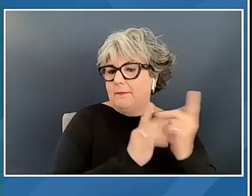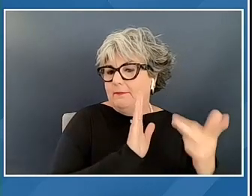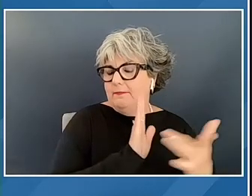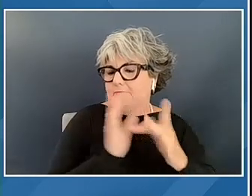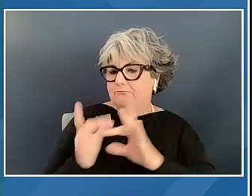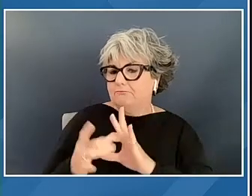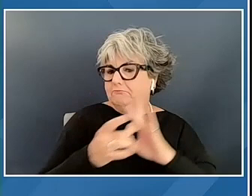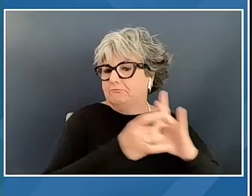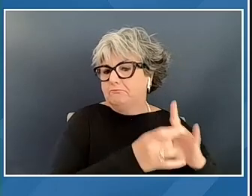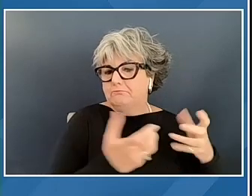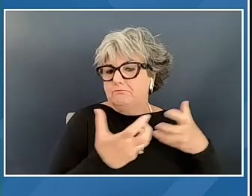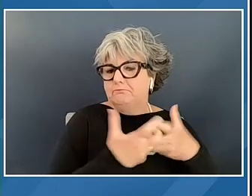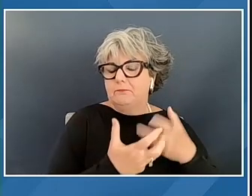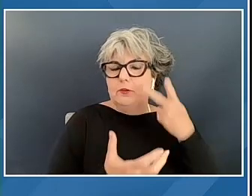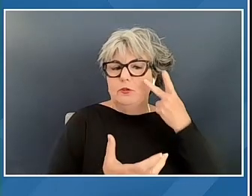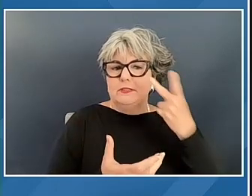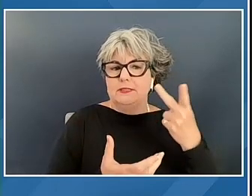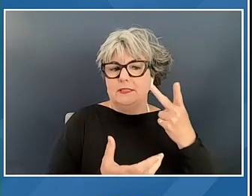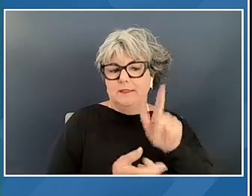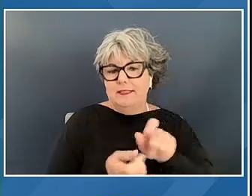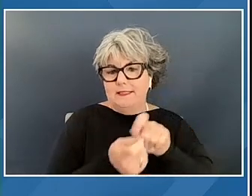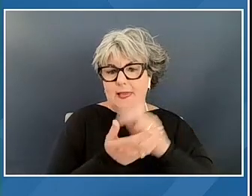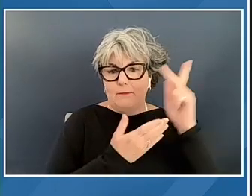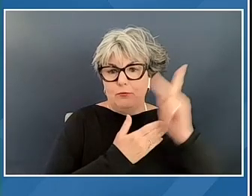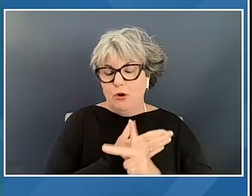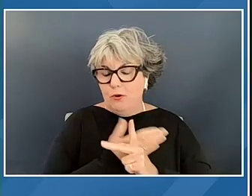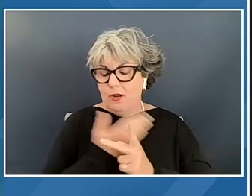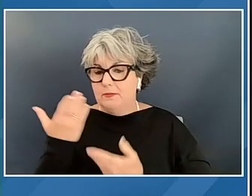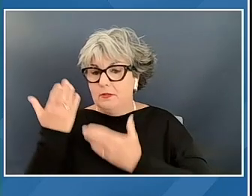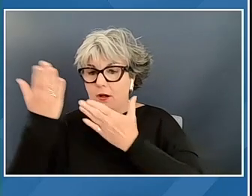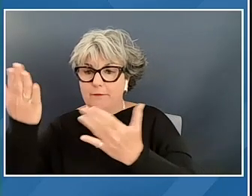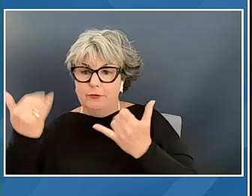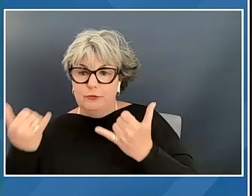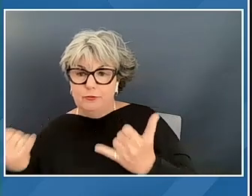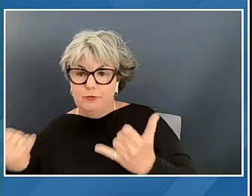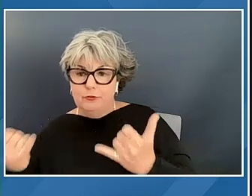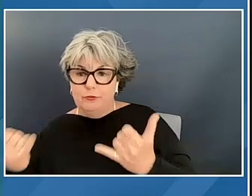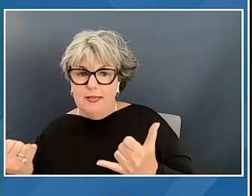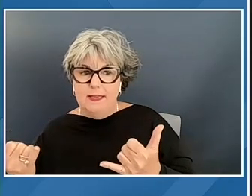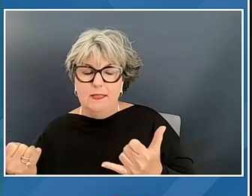ahead and see under the exact programs we have today, without even adopting any additional suggestions from this